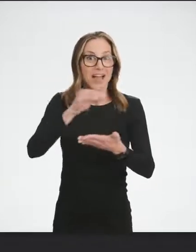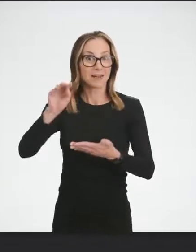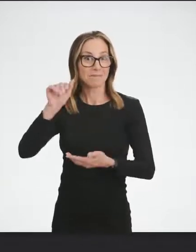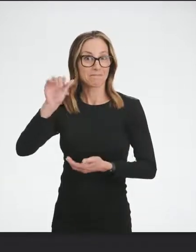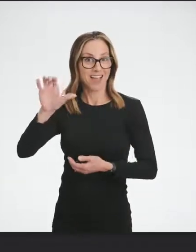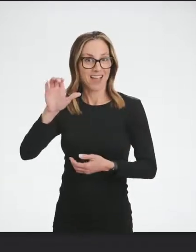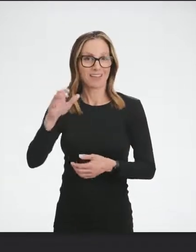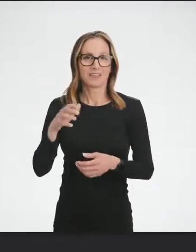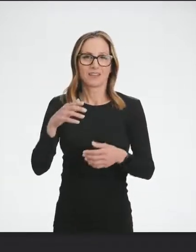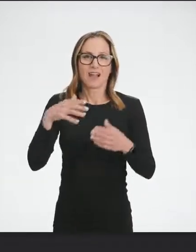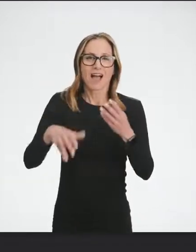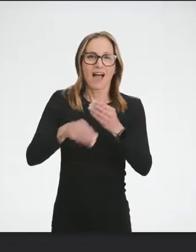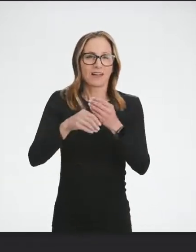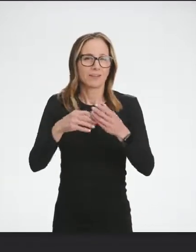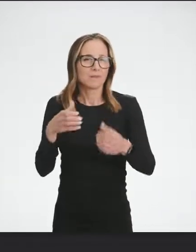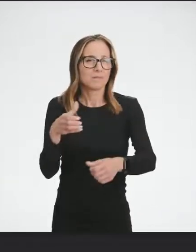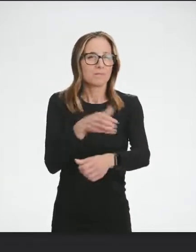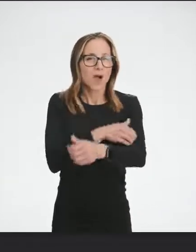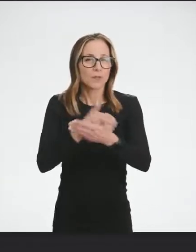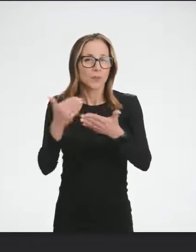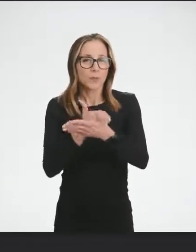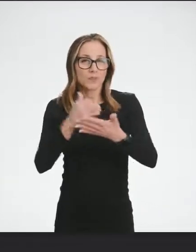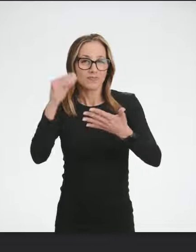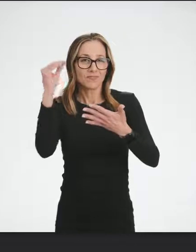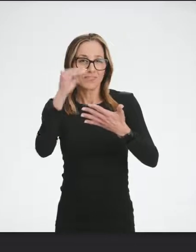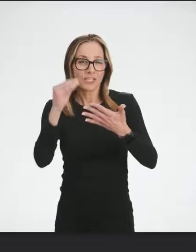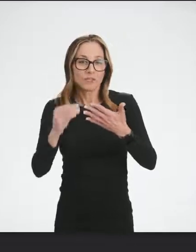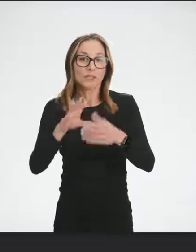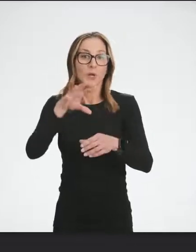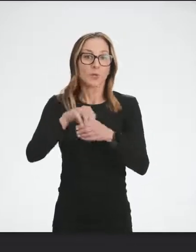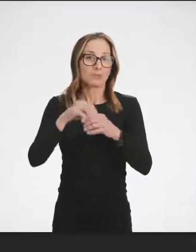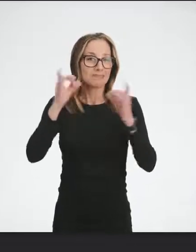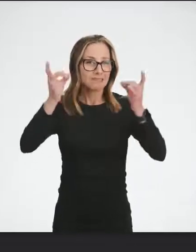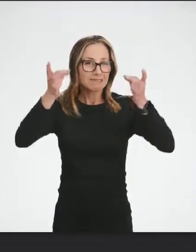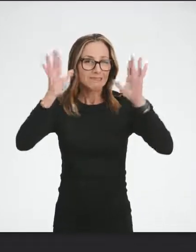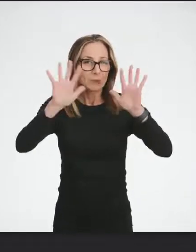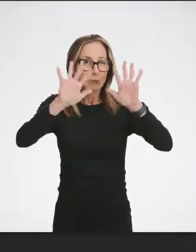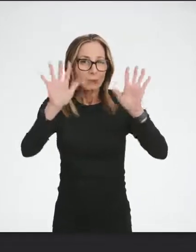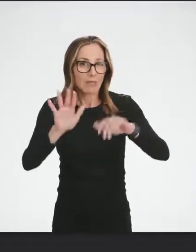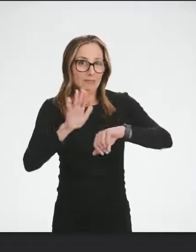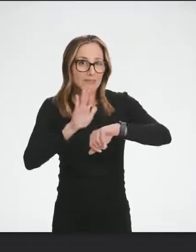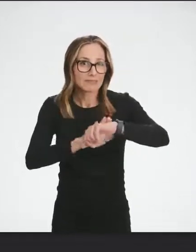and introducing powerful new features, including severe weather notifications, rich detail